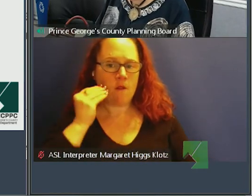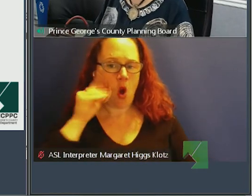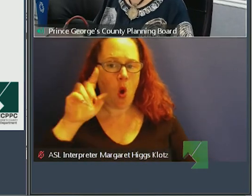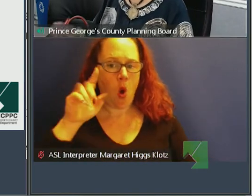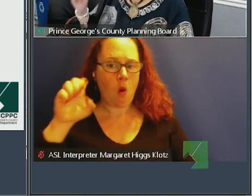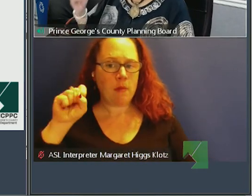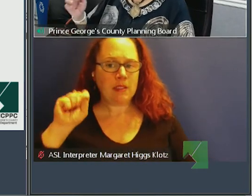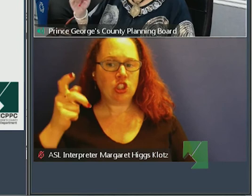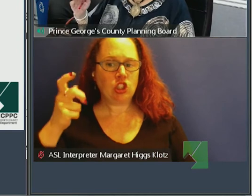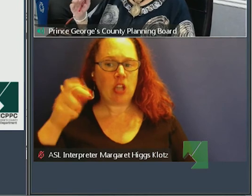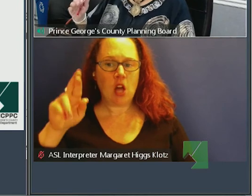I am for the record.